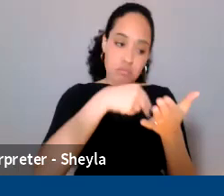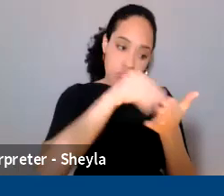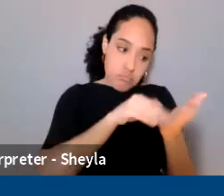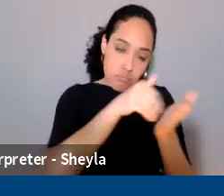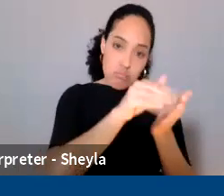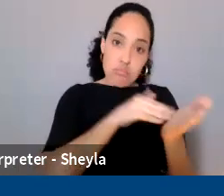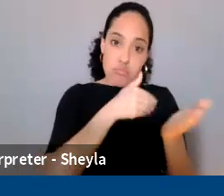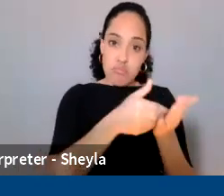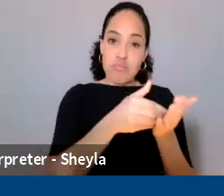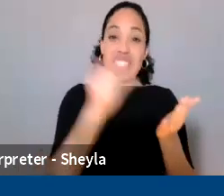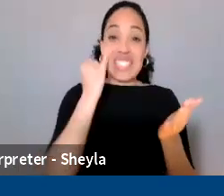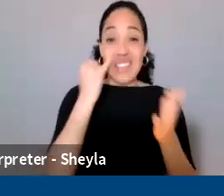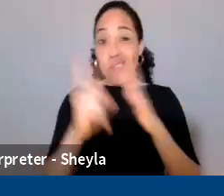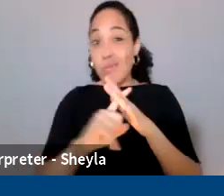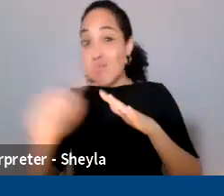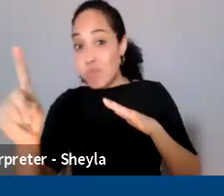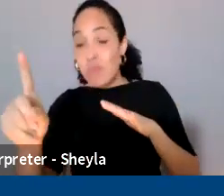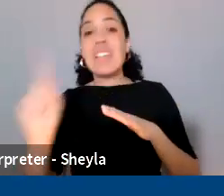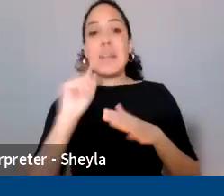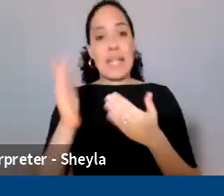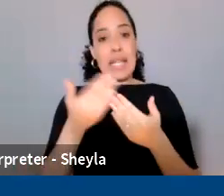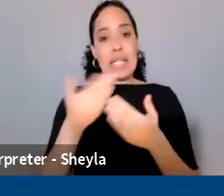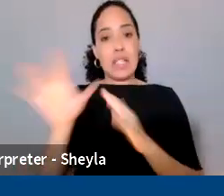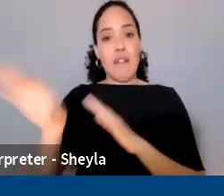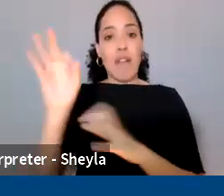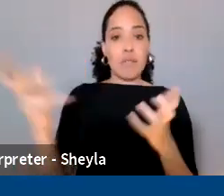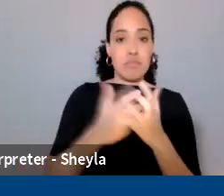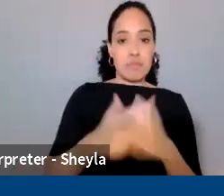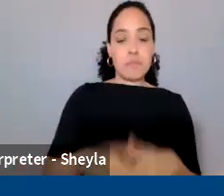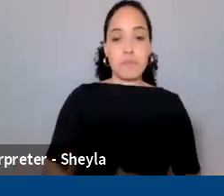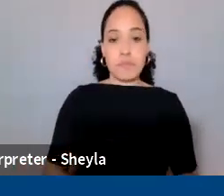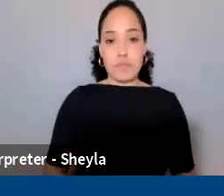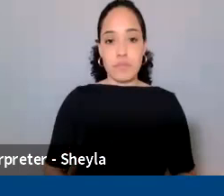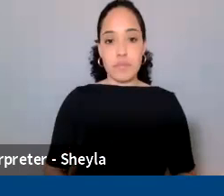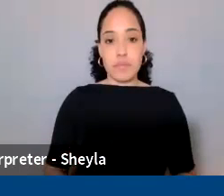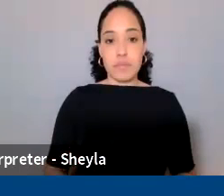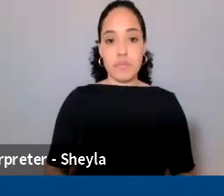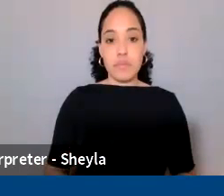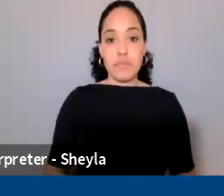third thing is under information is to have a list both in hard copy and electronically of your most